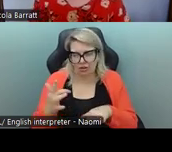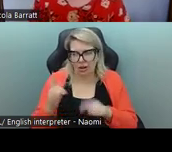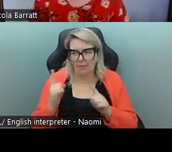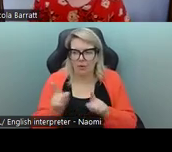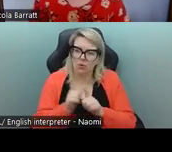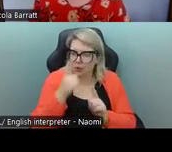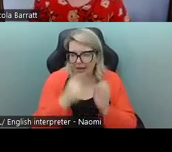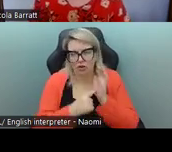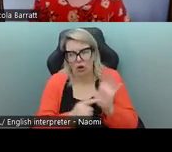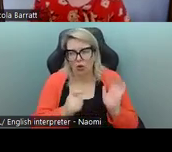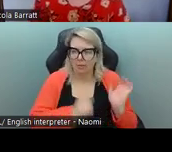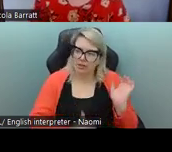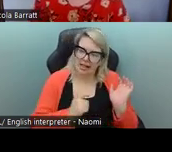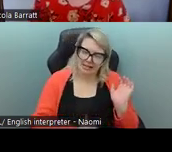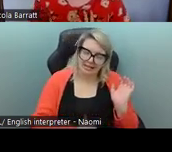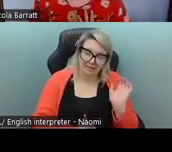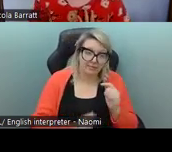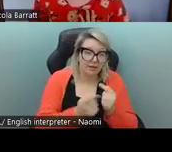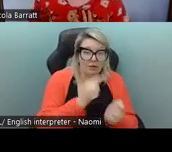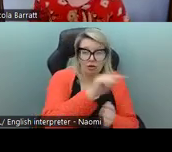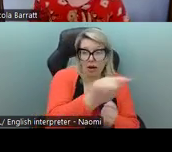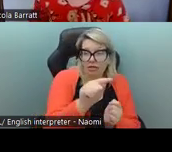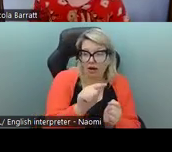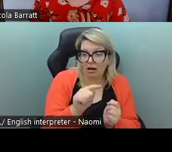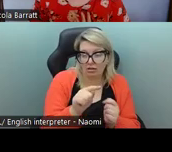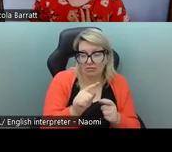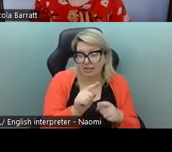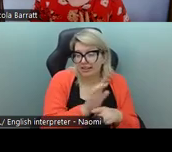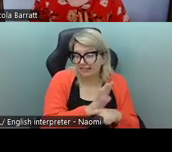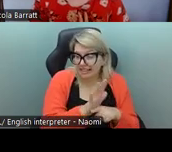You can reuse content from other platforms, like video from Instagram,